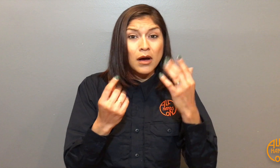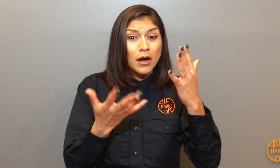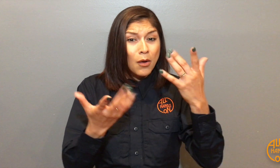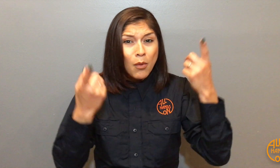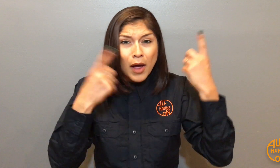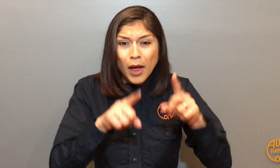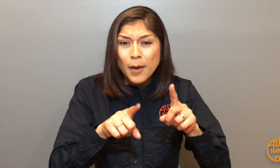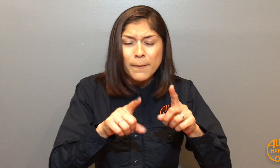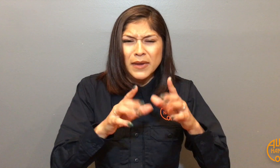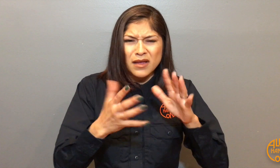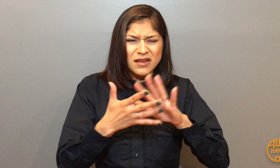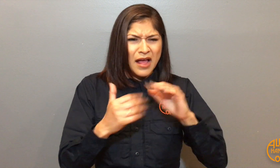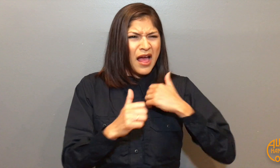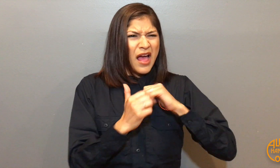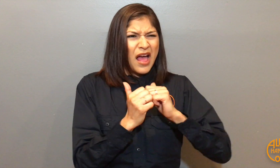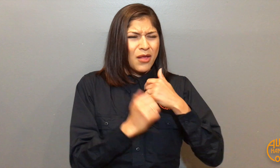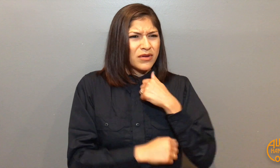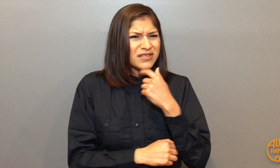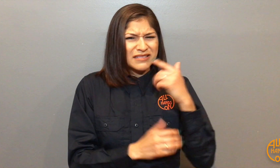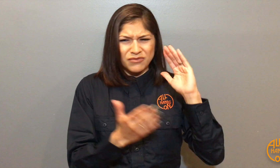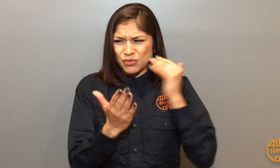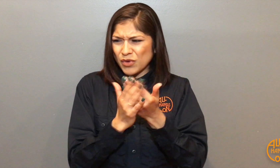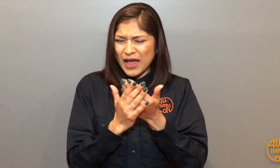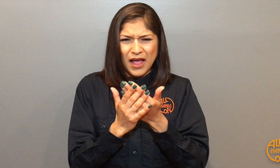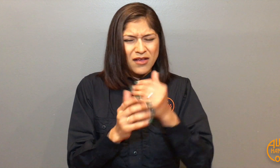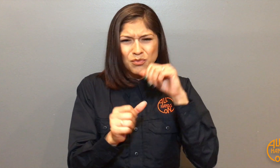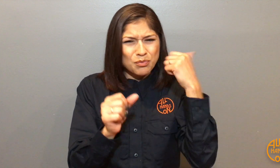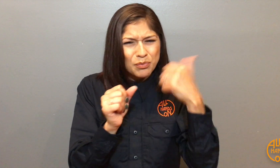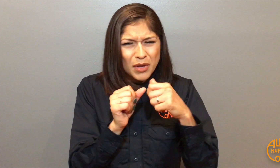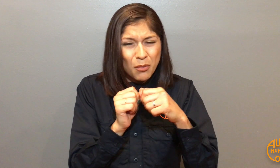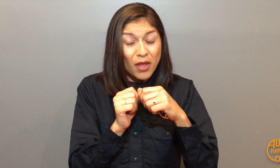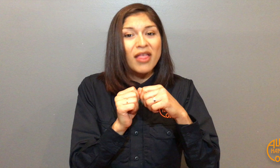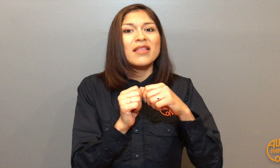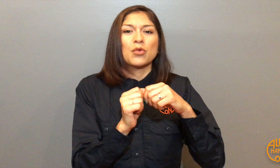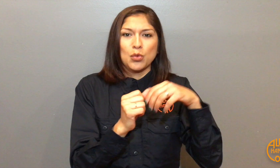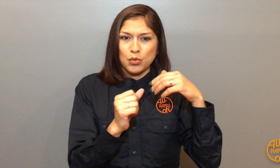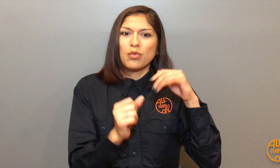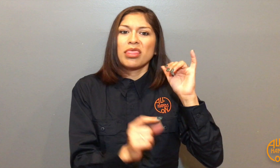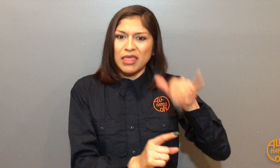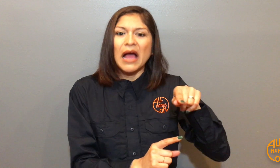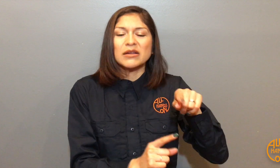how you got somewhere in that particular case that would be what they're labeling